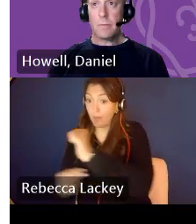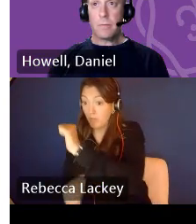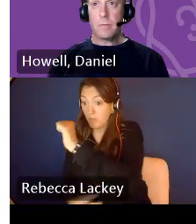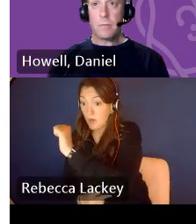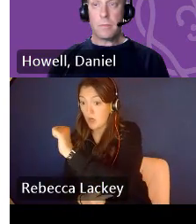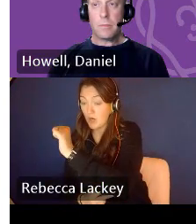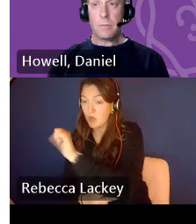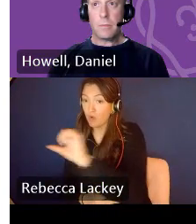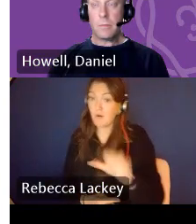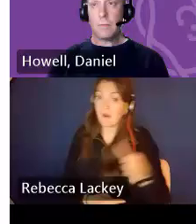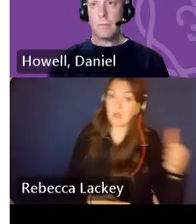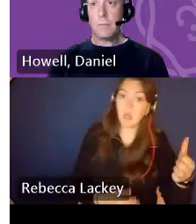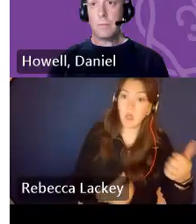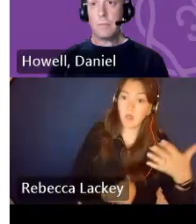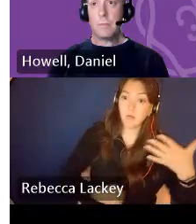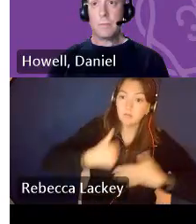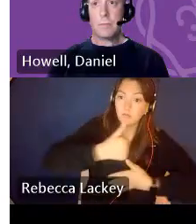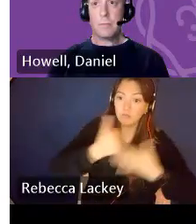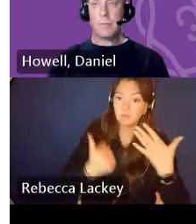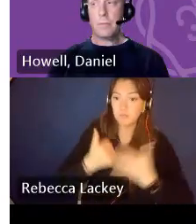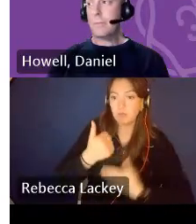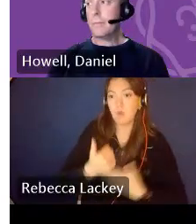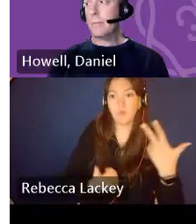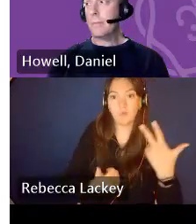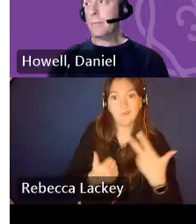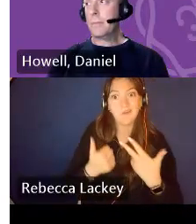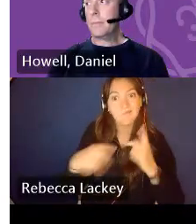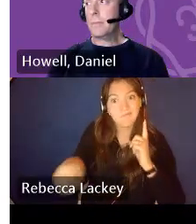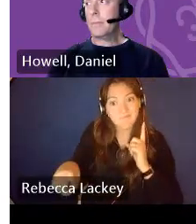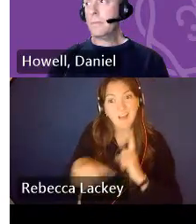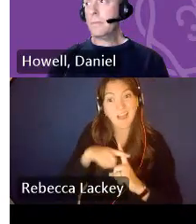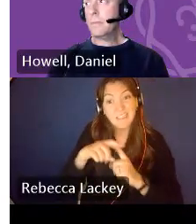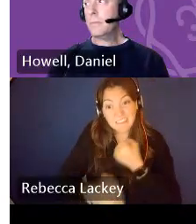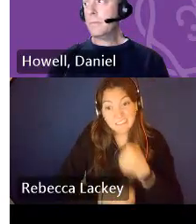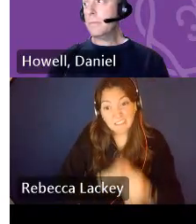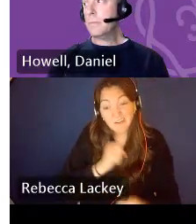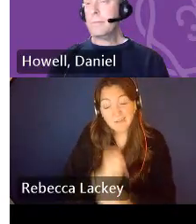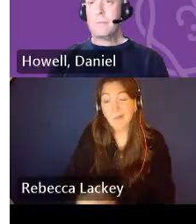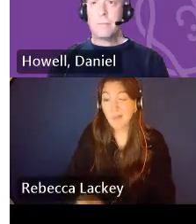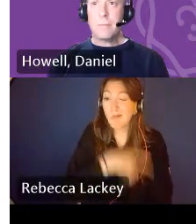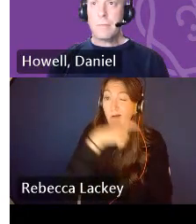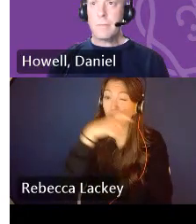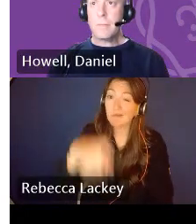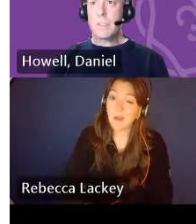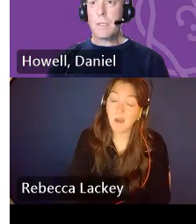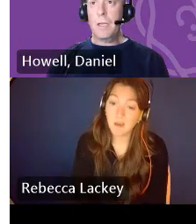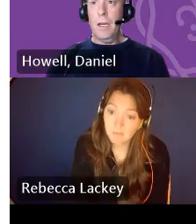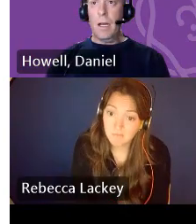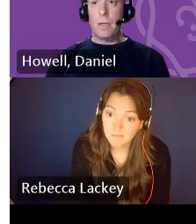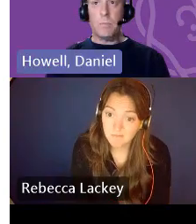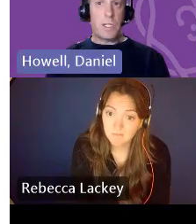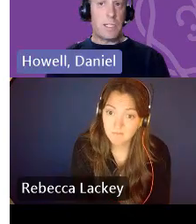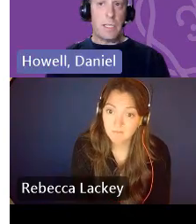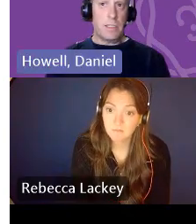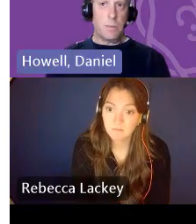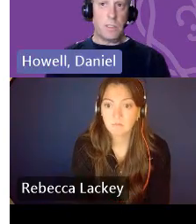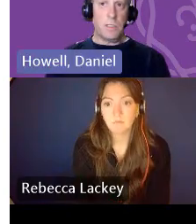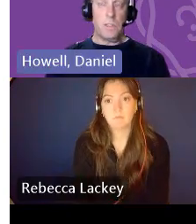or another take precedent? Three plus years is way too long. Uh we got to take each bridge